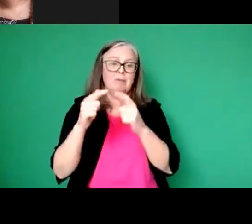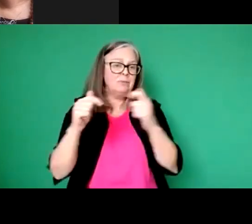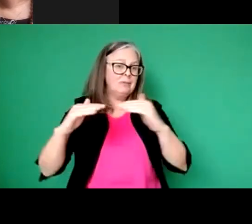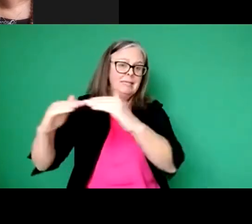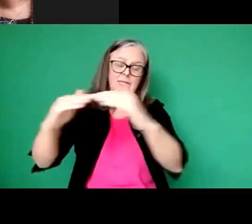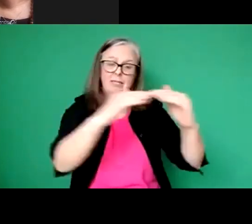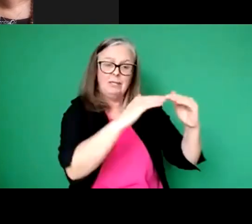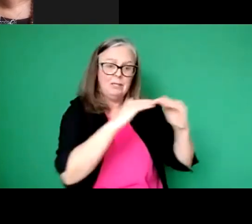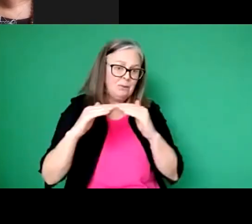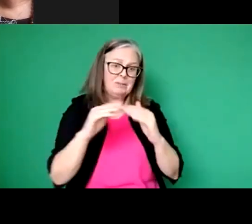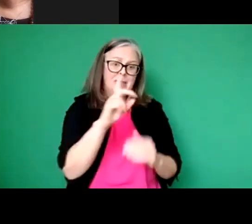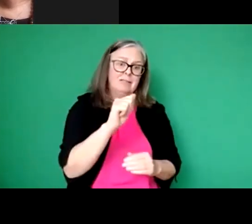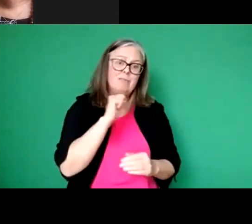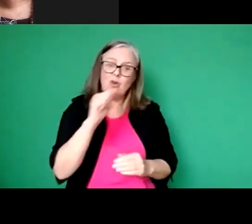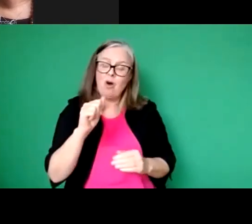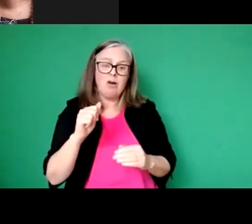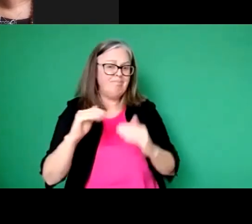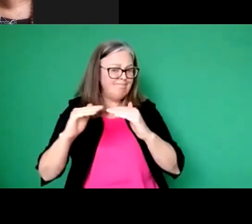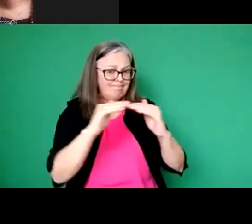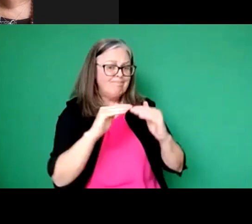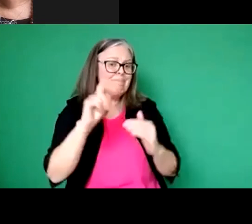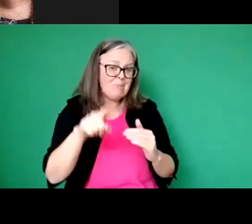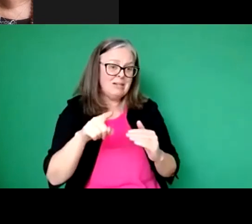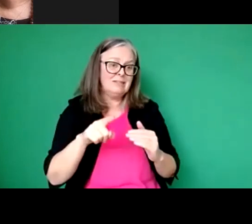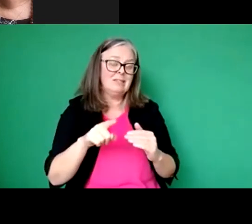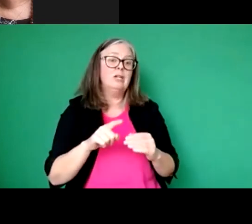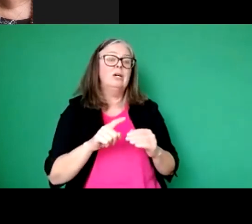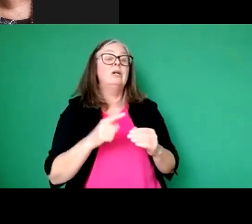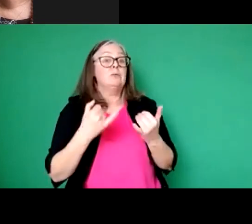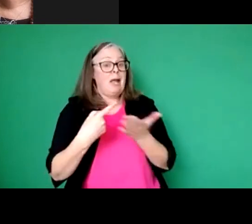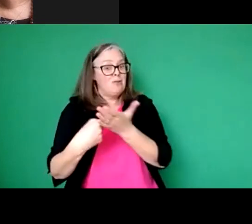conversations about service animals we can't forget about or lose sight of the person that's